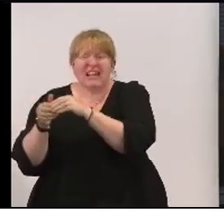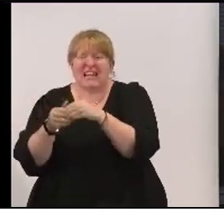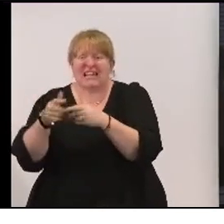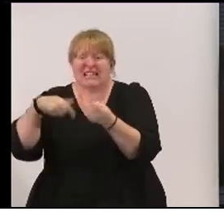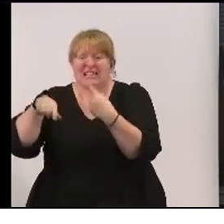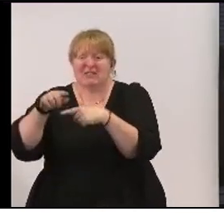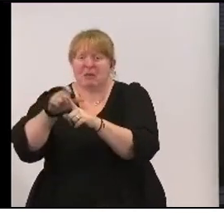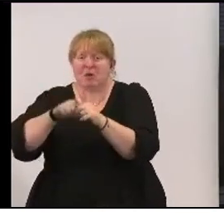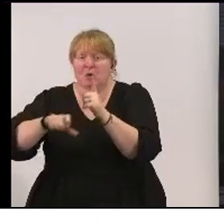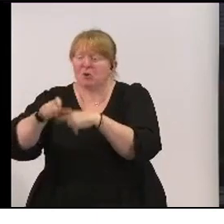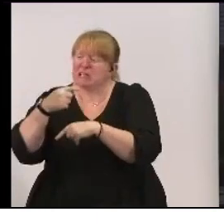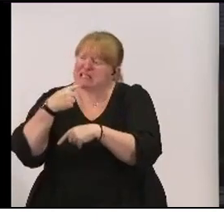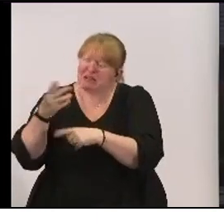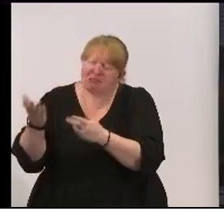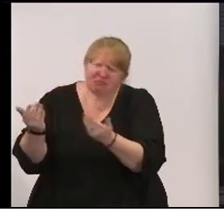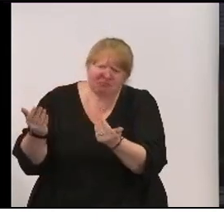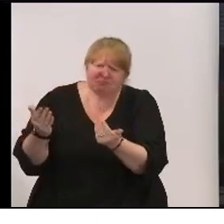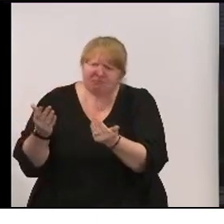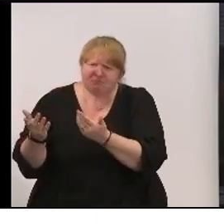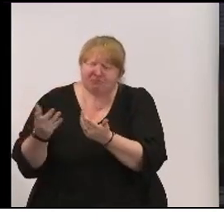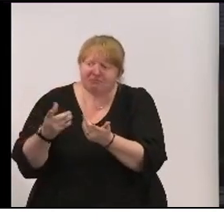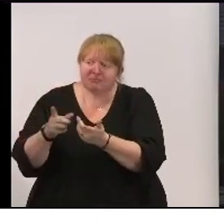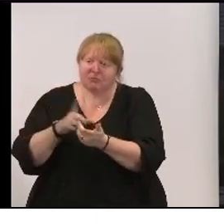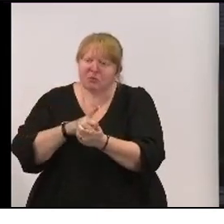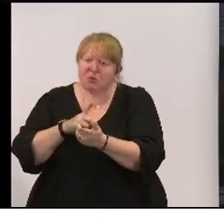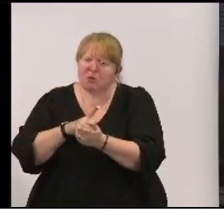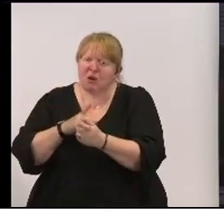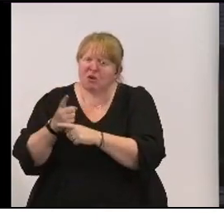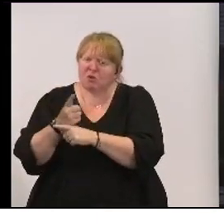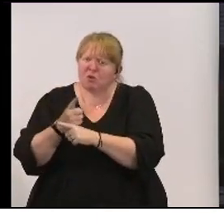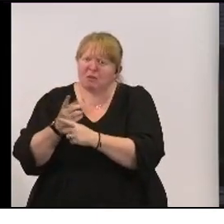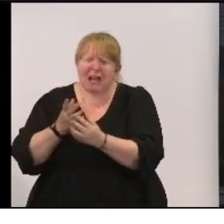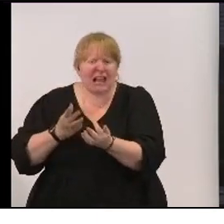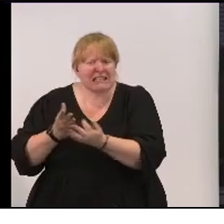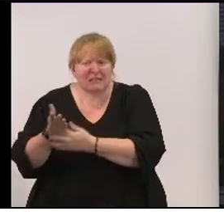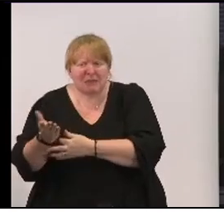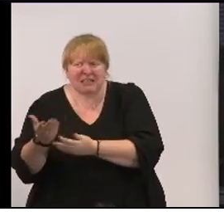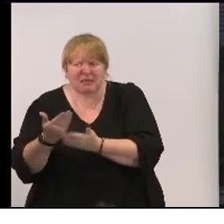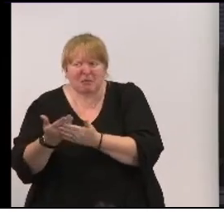communities to say, you know, why aren't we talking more about accessibility? I always